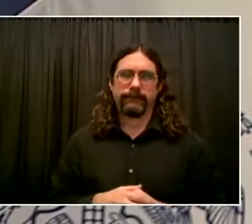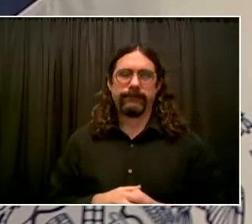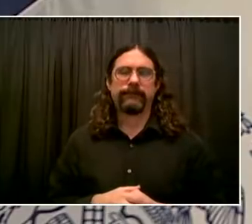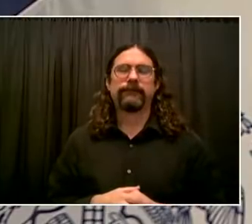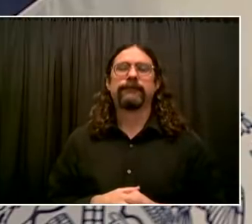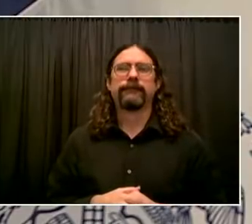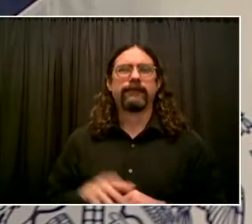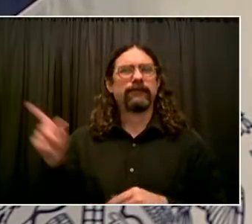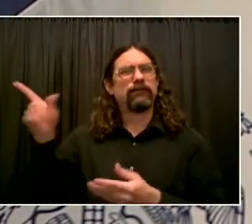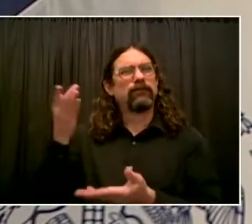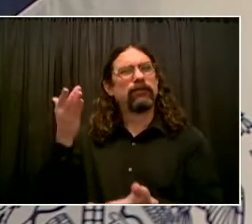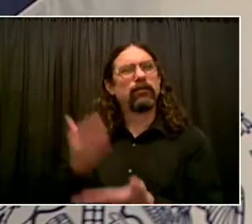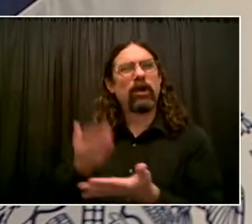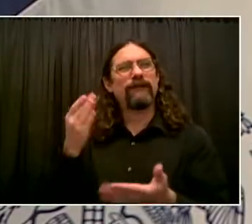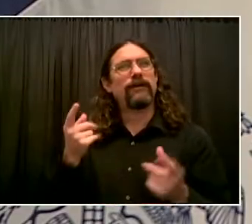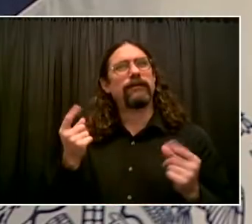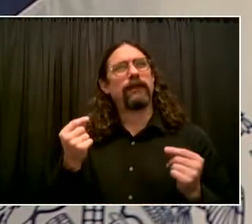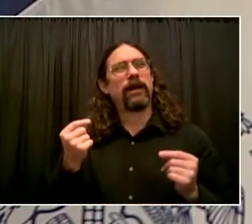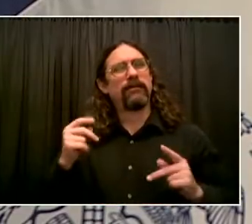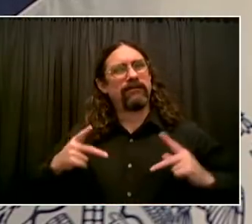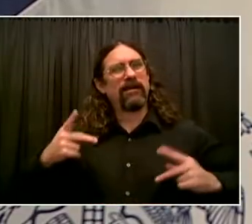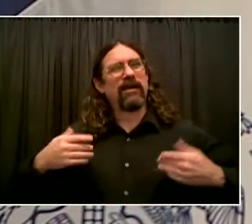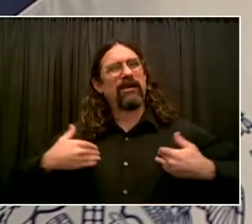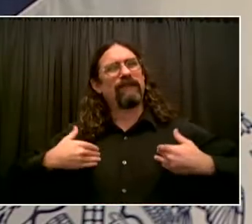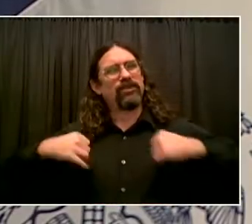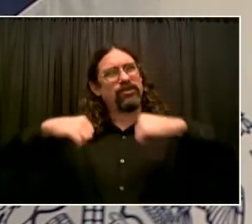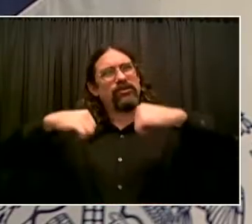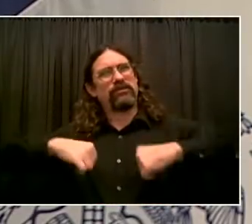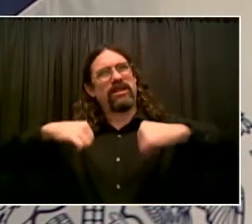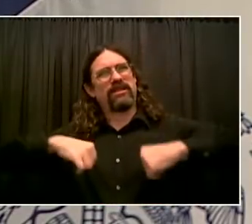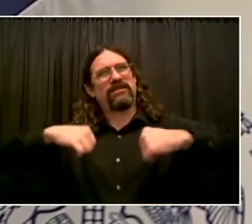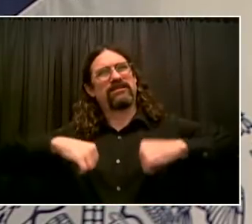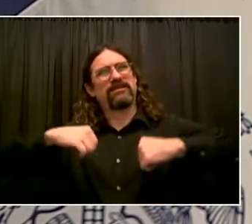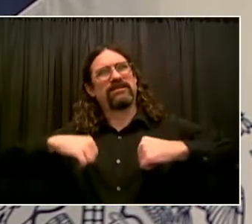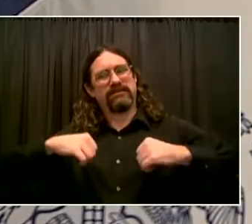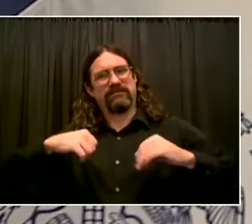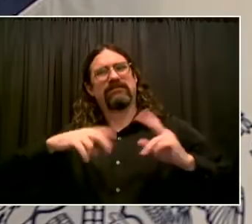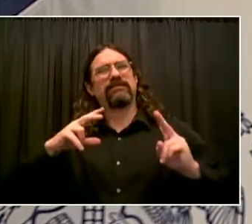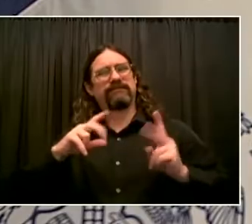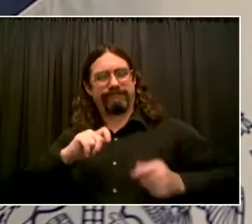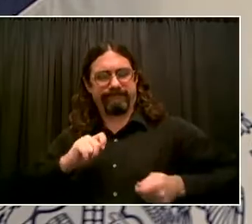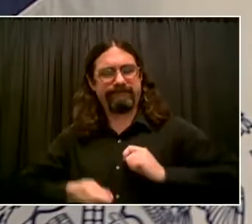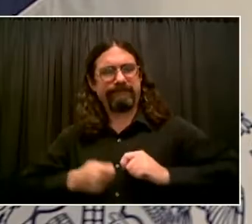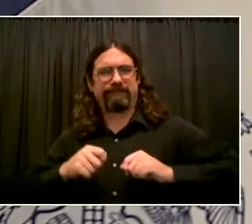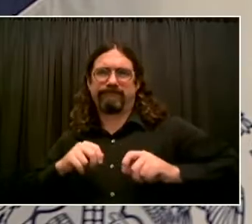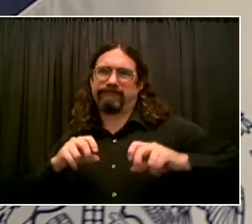POTENTIAL OF HUMANITY. SOME OF WHAT YOU SAID AND DID JUST LIBERATED